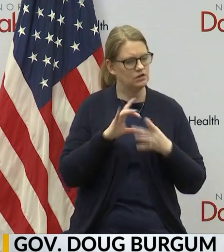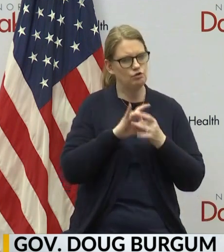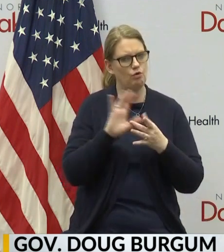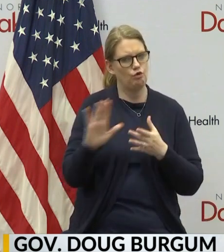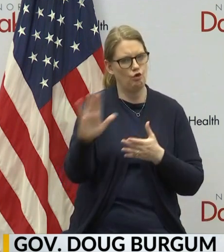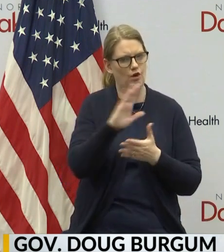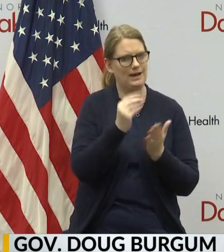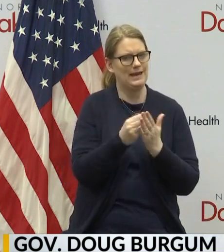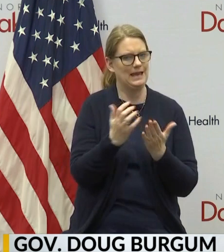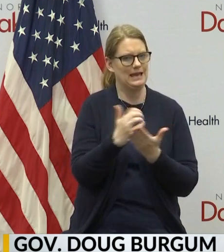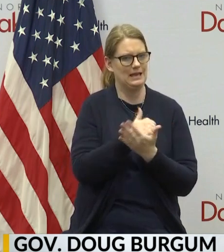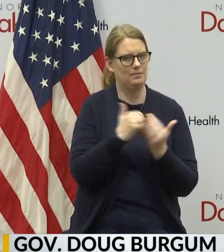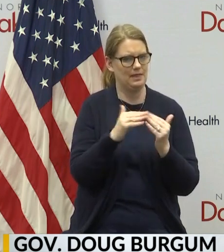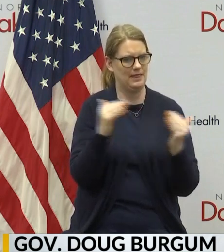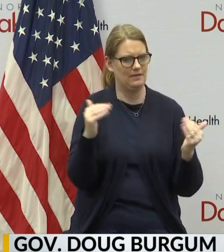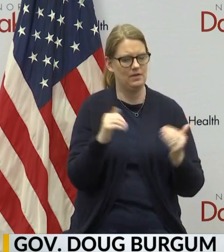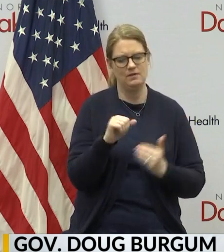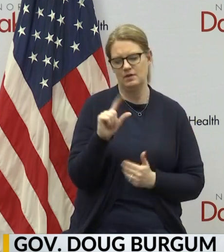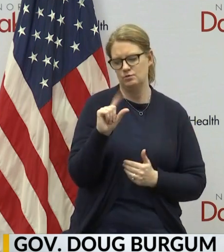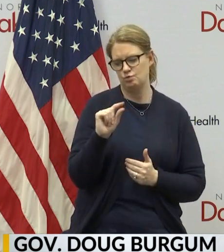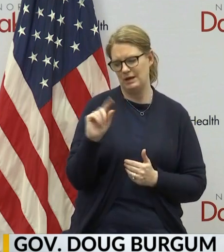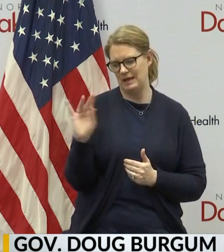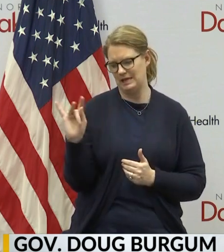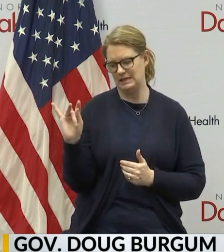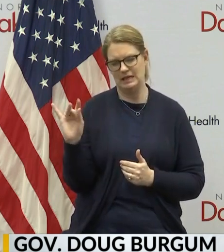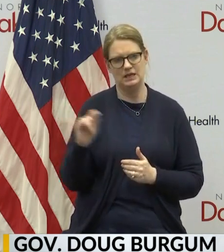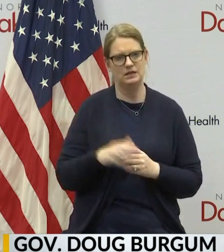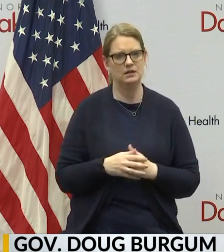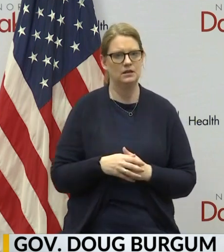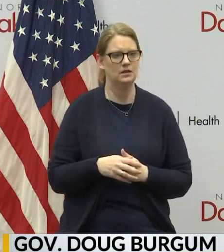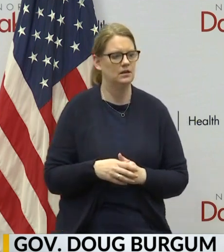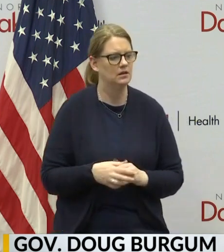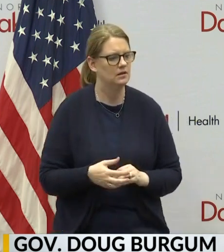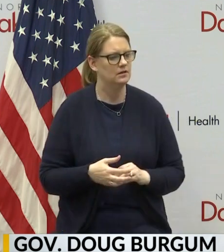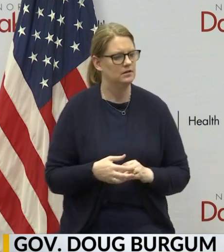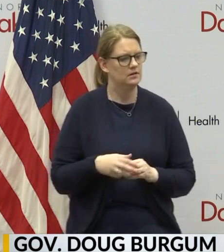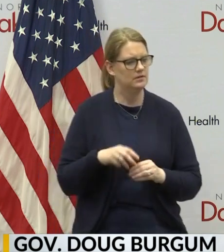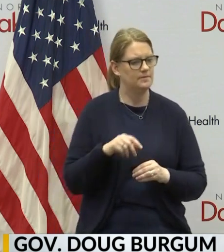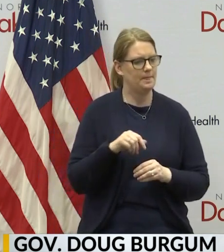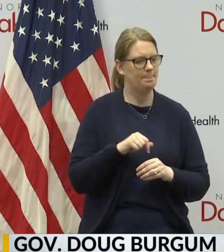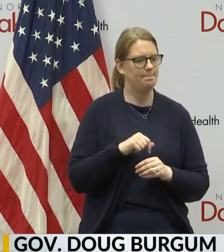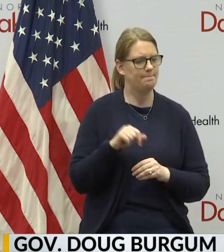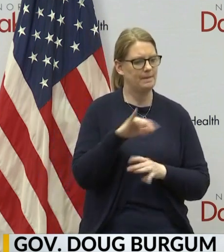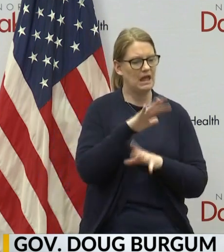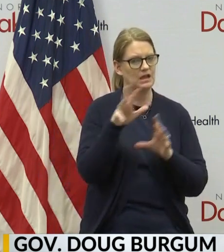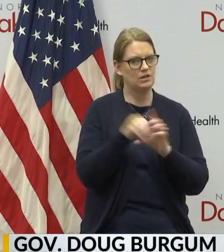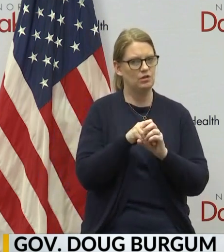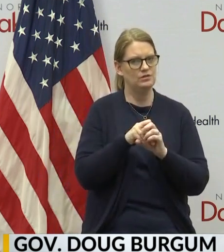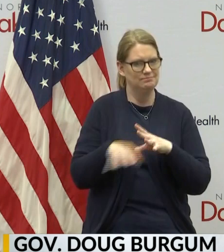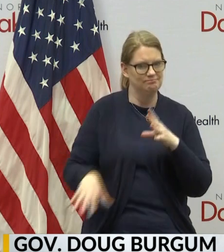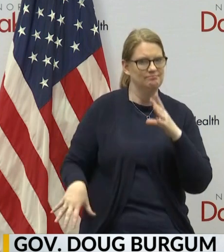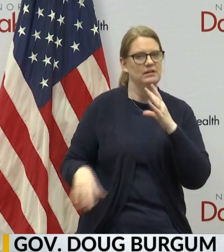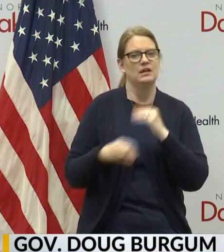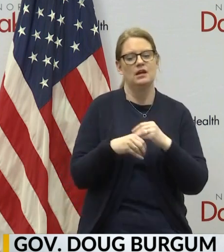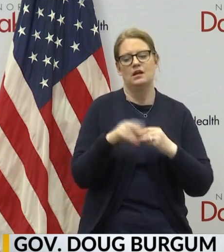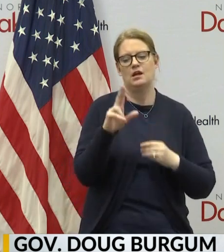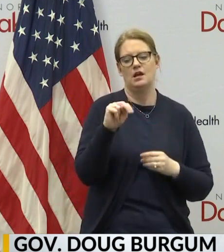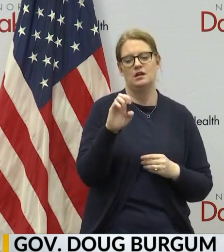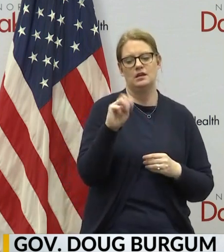TWO FOR JOINT FILERS AND ADDITIONAL 500 PAYMENTS FOR QUALIFYING CHILD BASED OFF YOUR